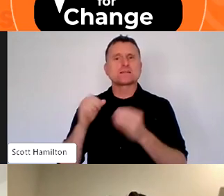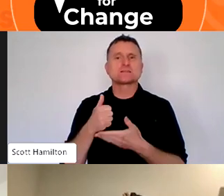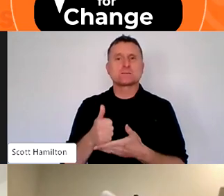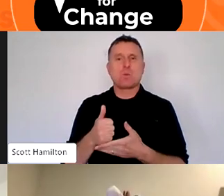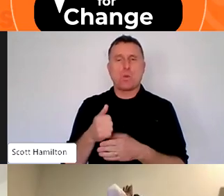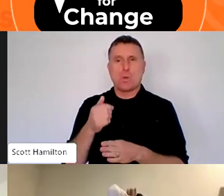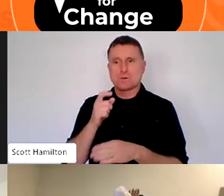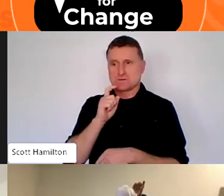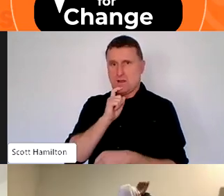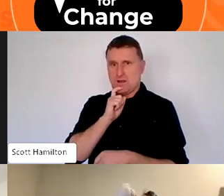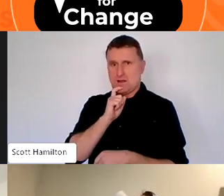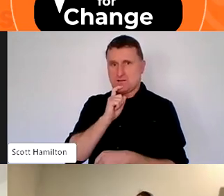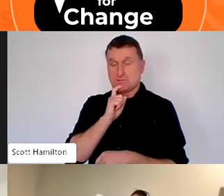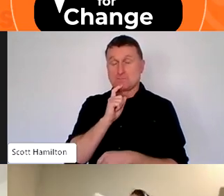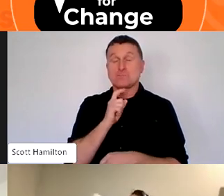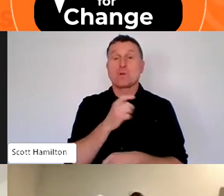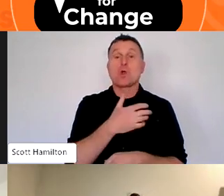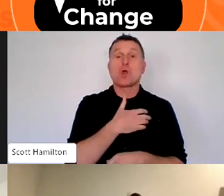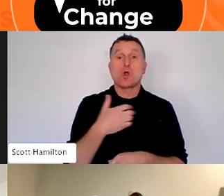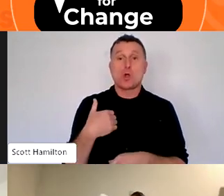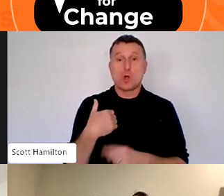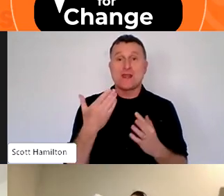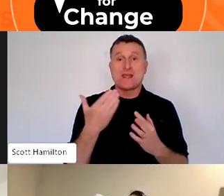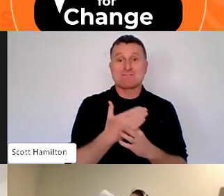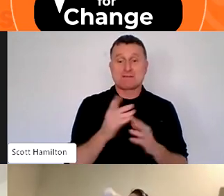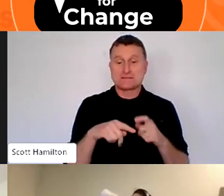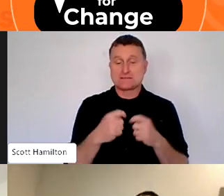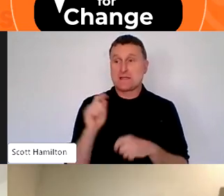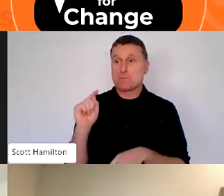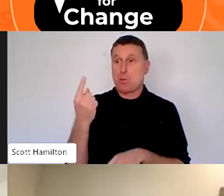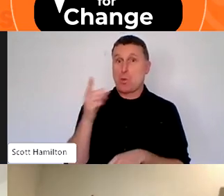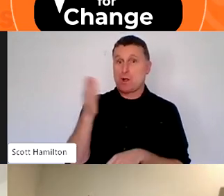team in Auckland has six early intervention teachers and five